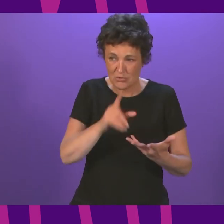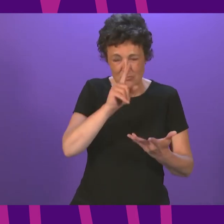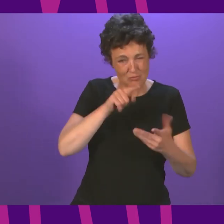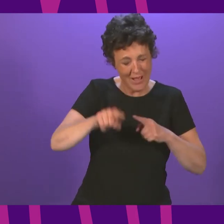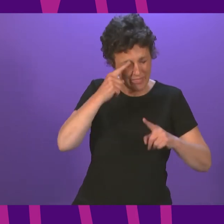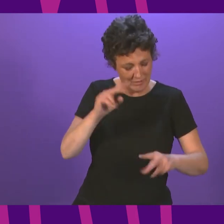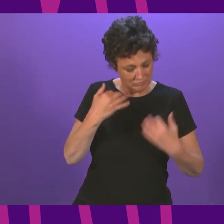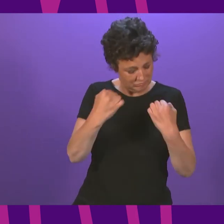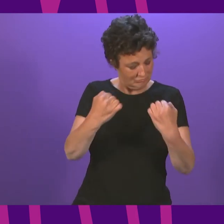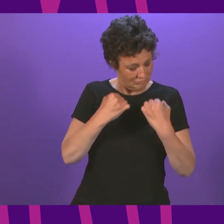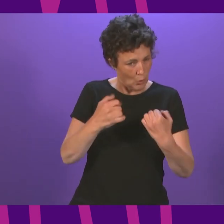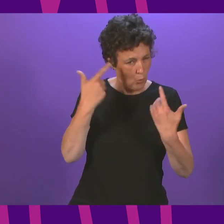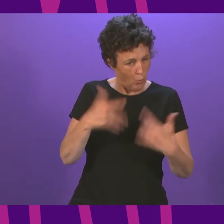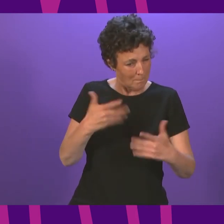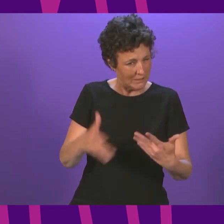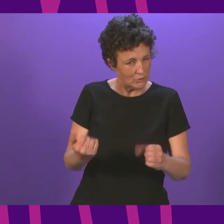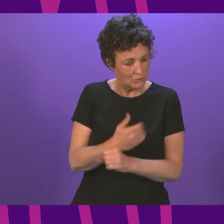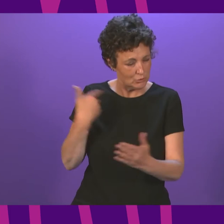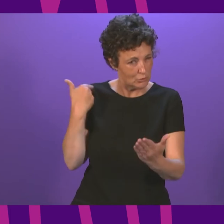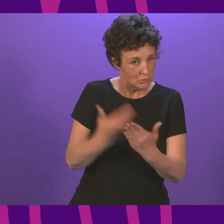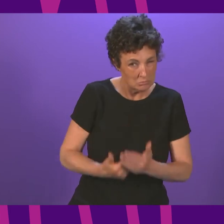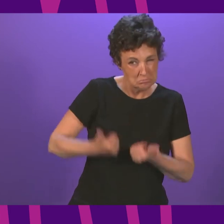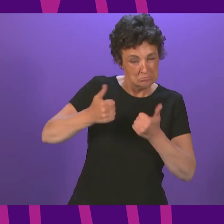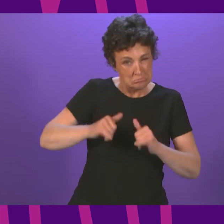I understand concerns about the detail that those provisions ask for, which the cabinet